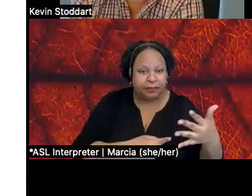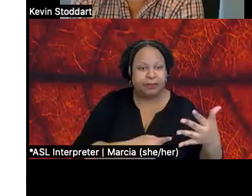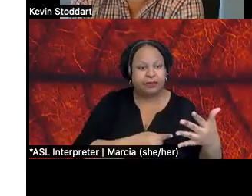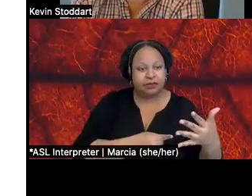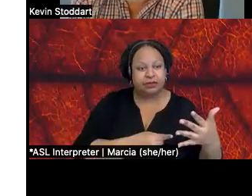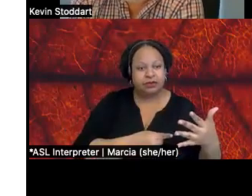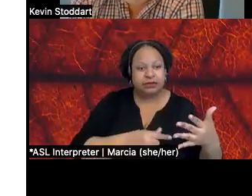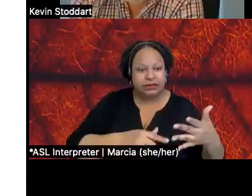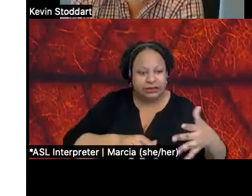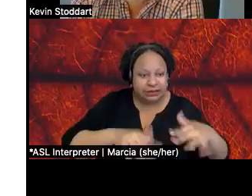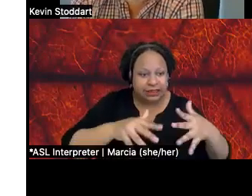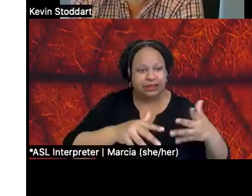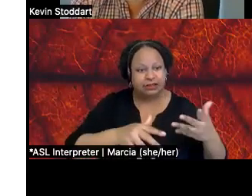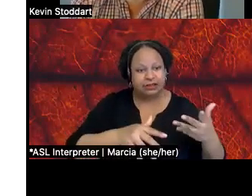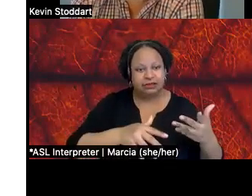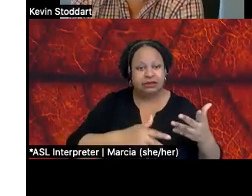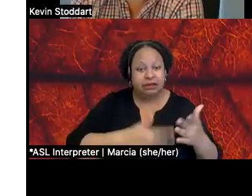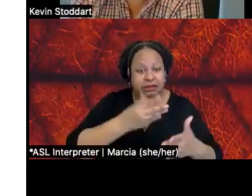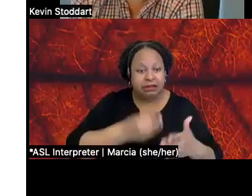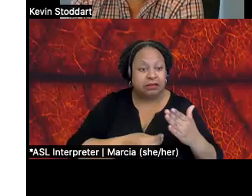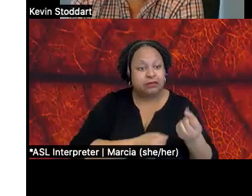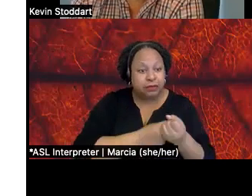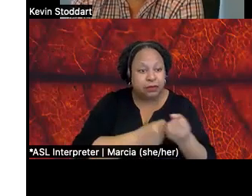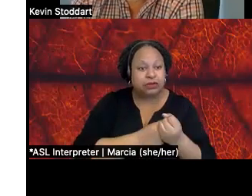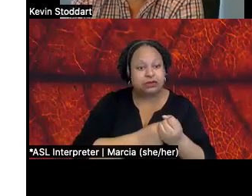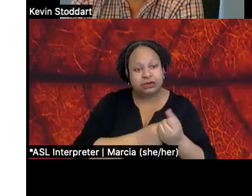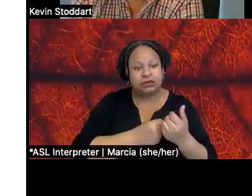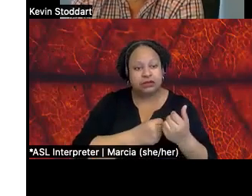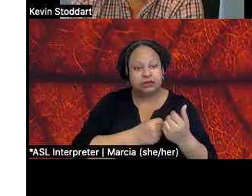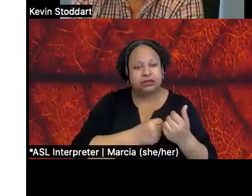In all cases, it's helpful to use concise,